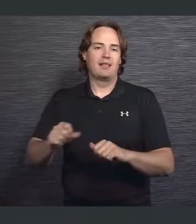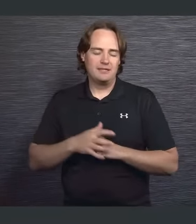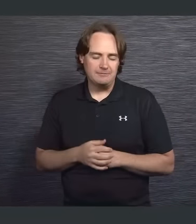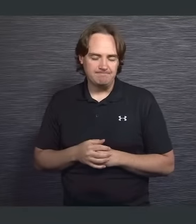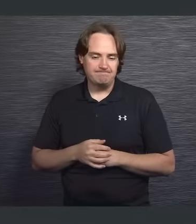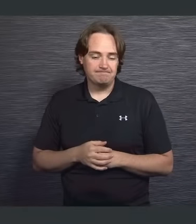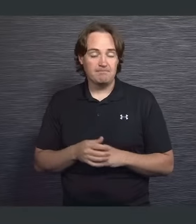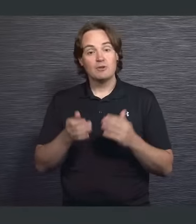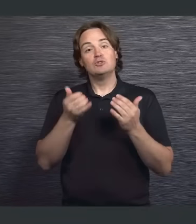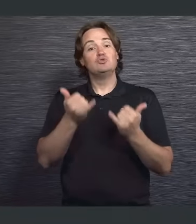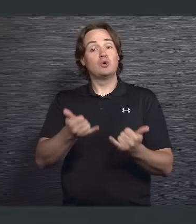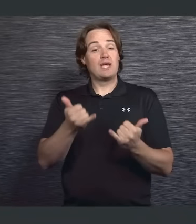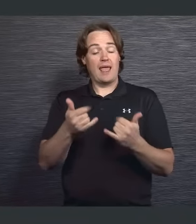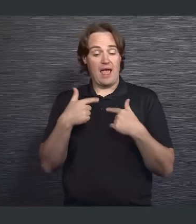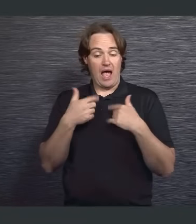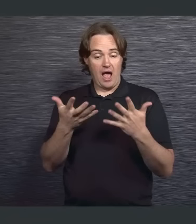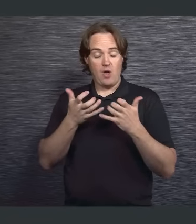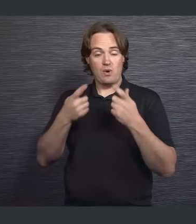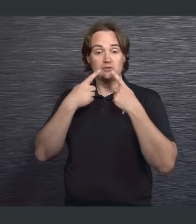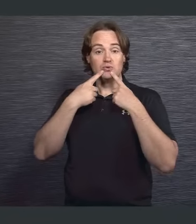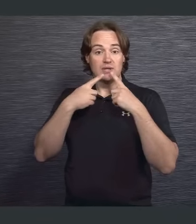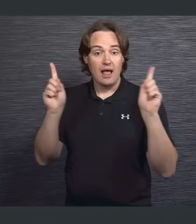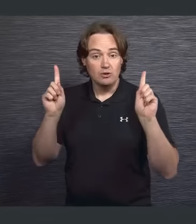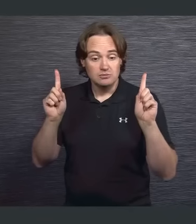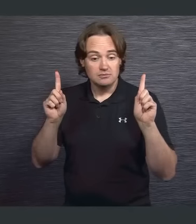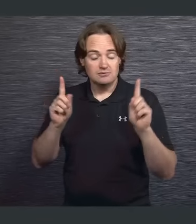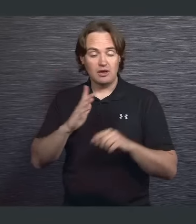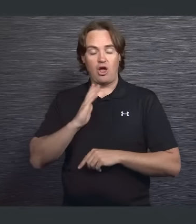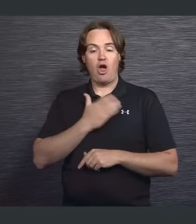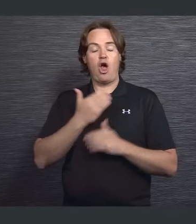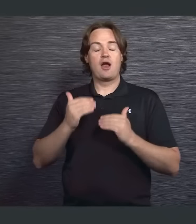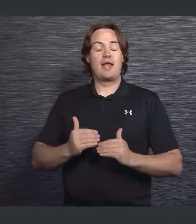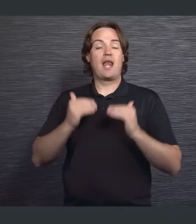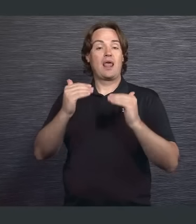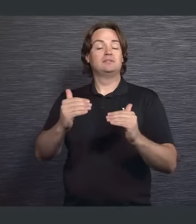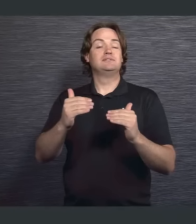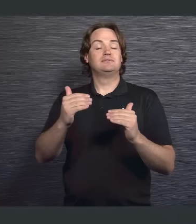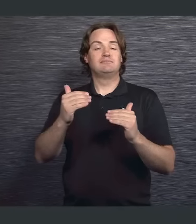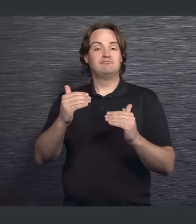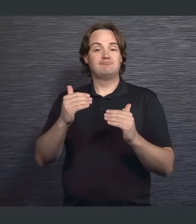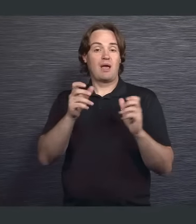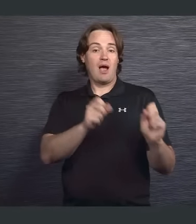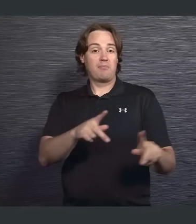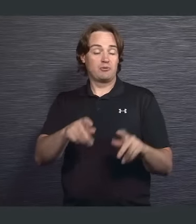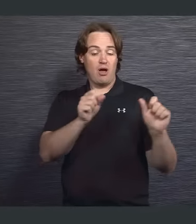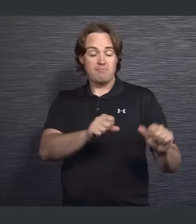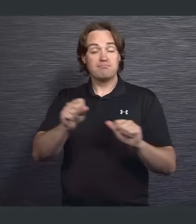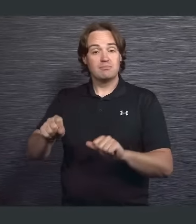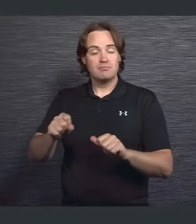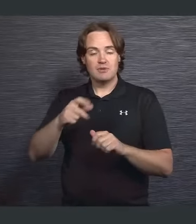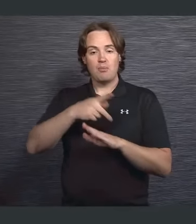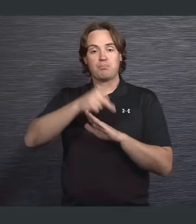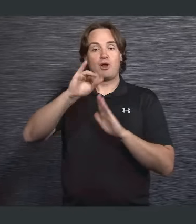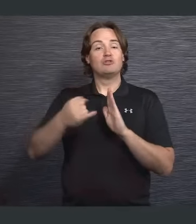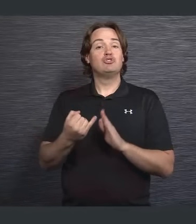Today, I'm thrilled to announce our next step in the journey to make gaming more accessible, Project Leonardo,